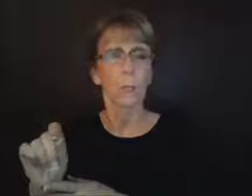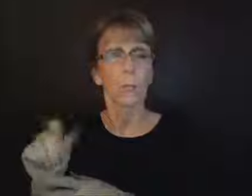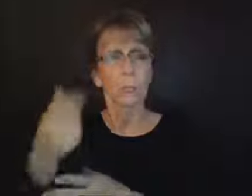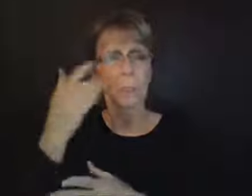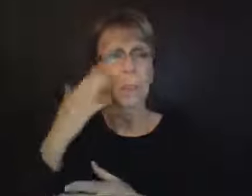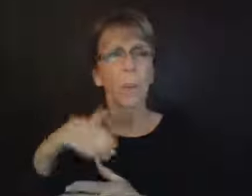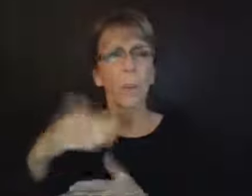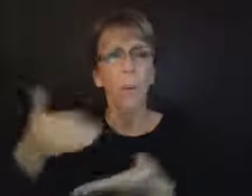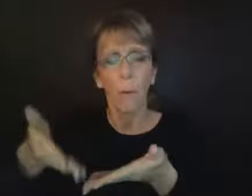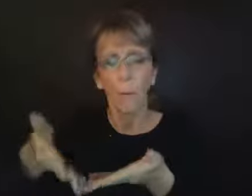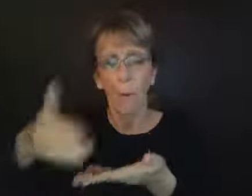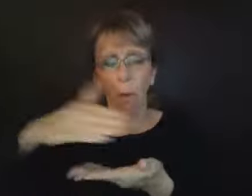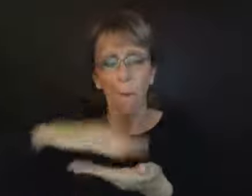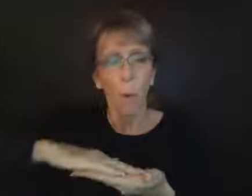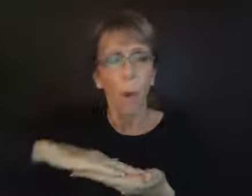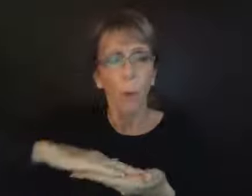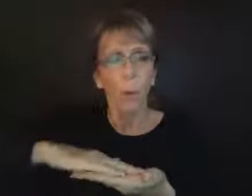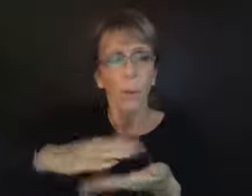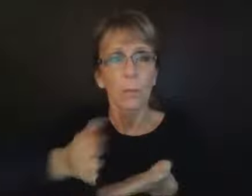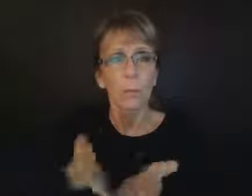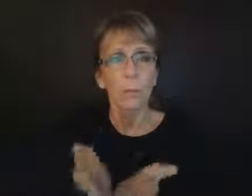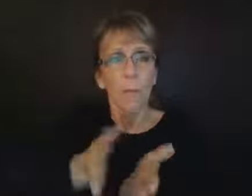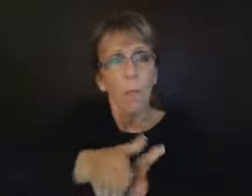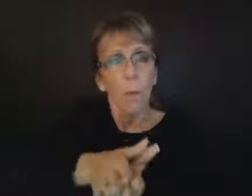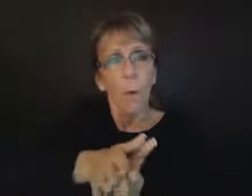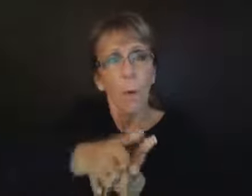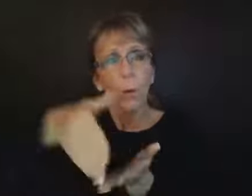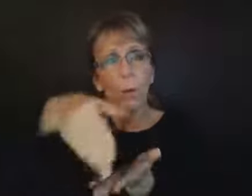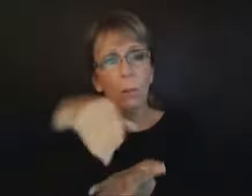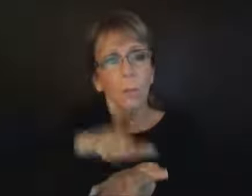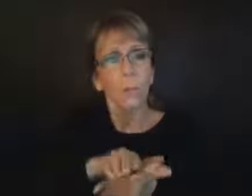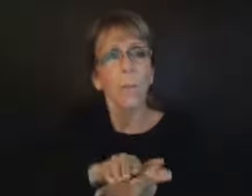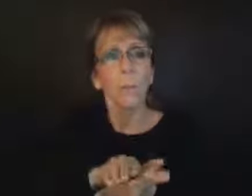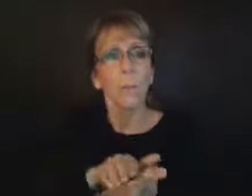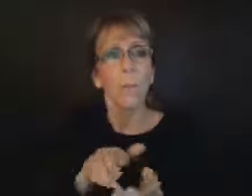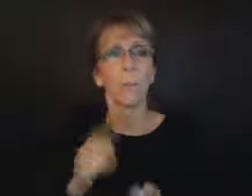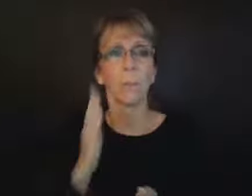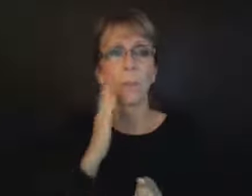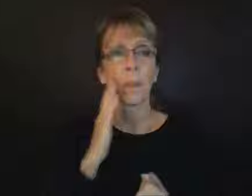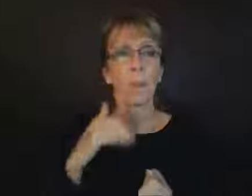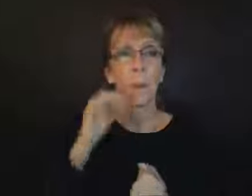and the various folding techniques